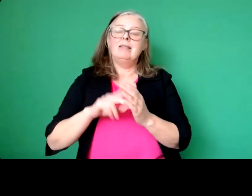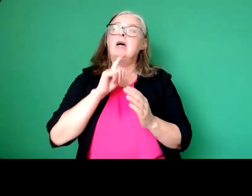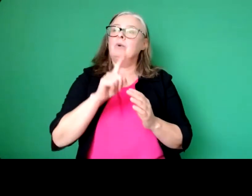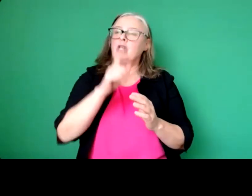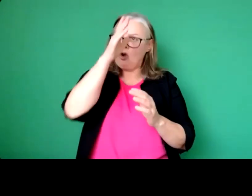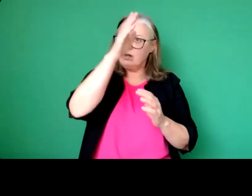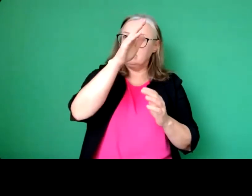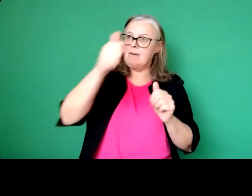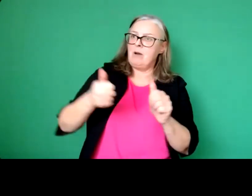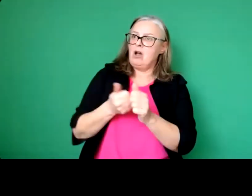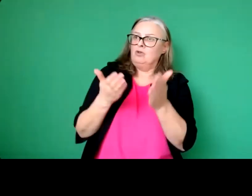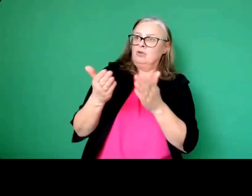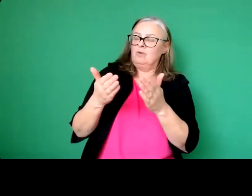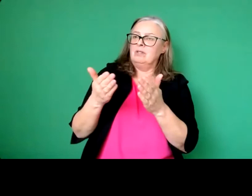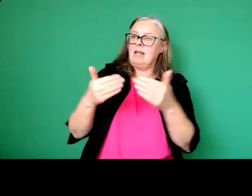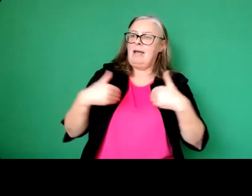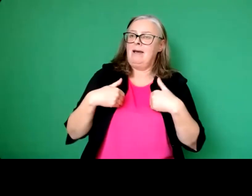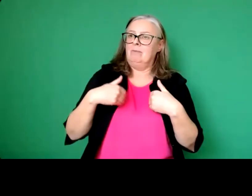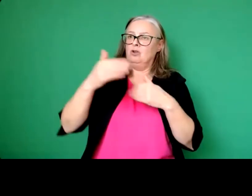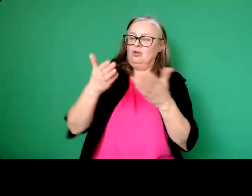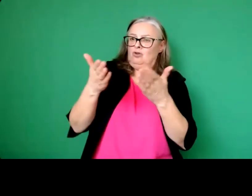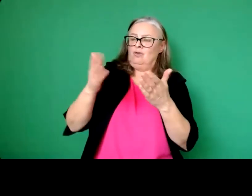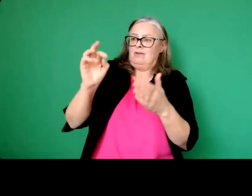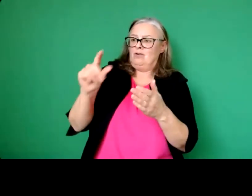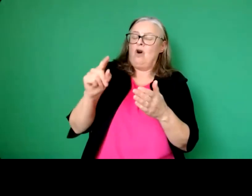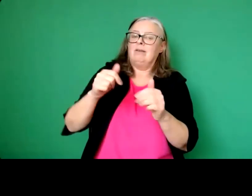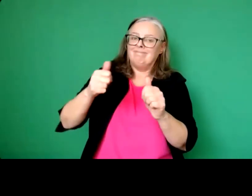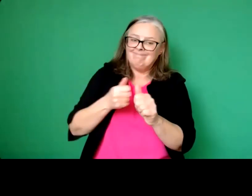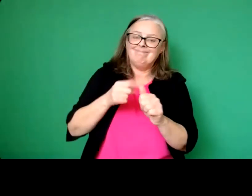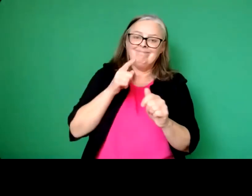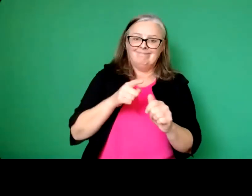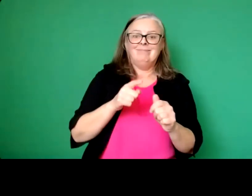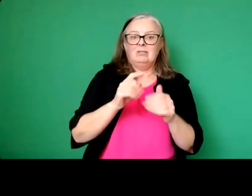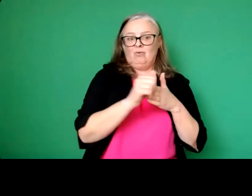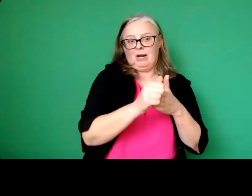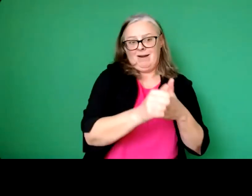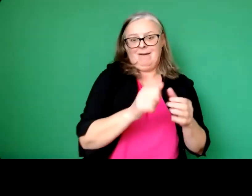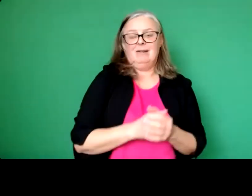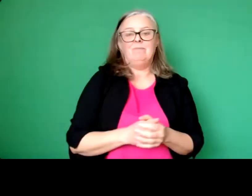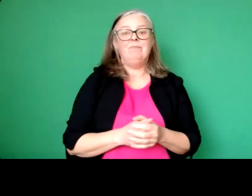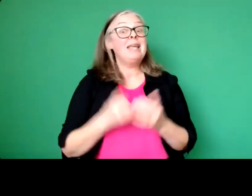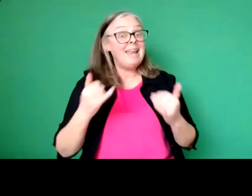you know i'm pleased to say now uh really we are looking to service dogs provide a variety of tasks